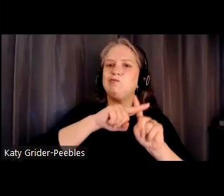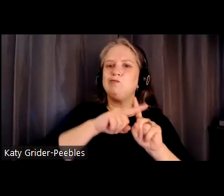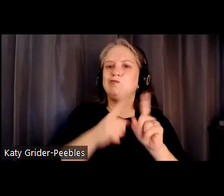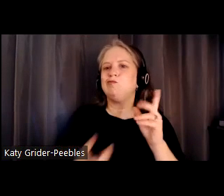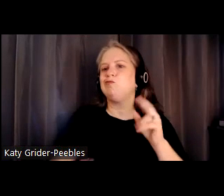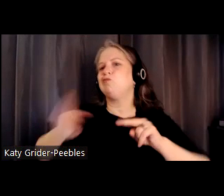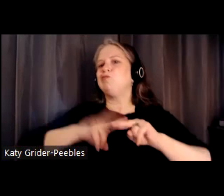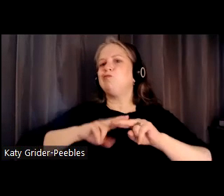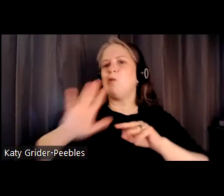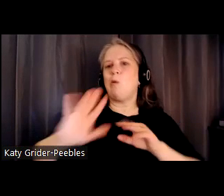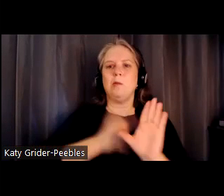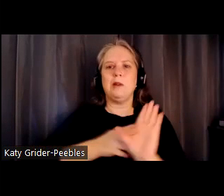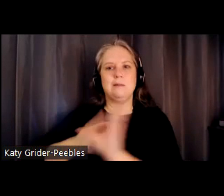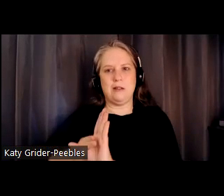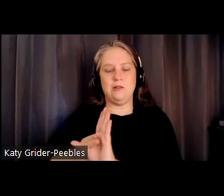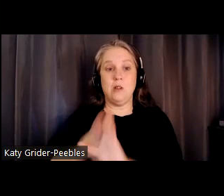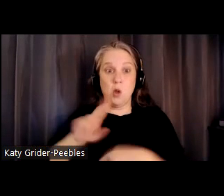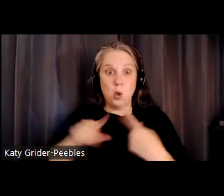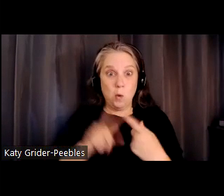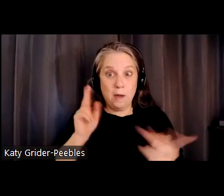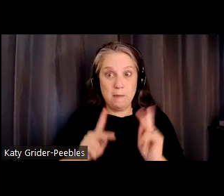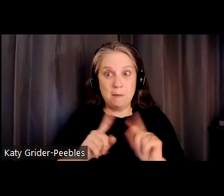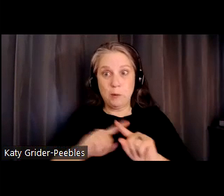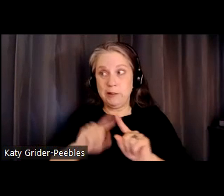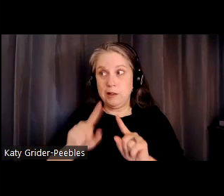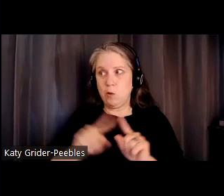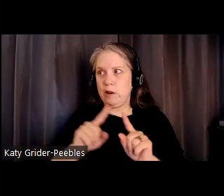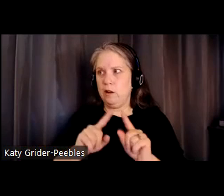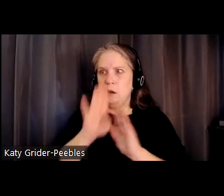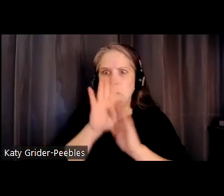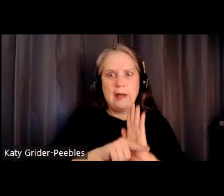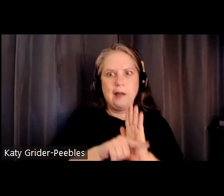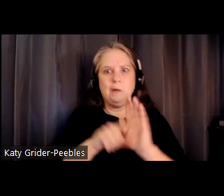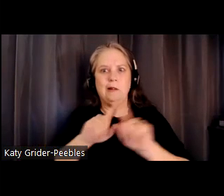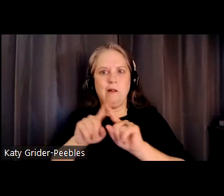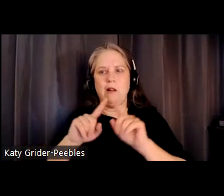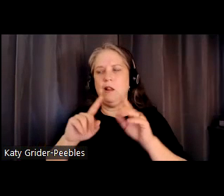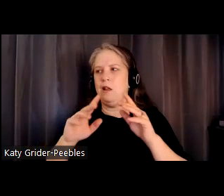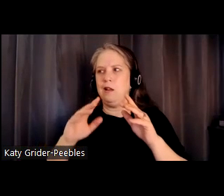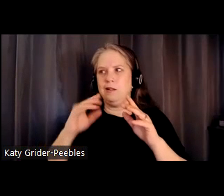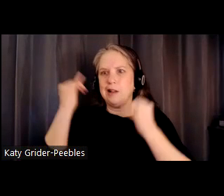When there are multiple people in the room who come from different places, have different backgrounds, the result